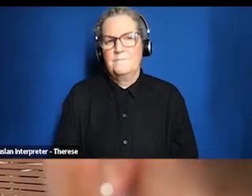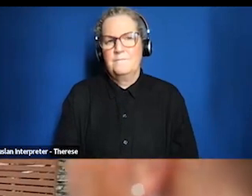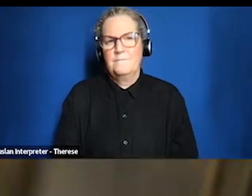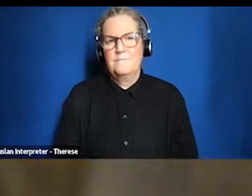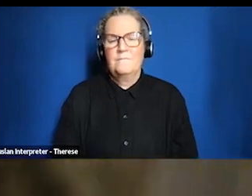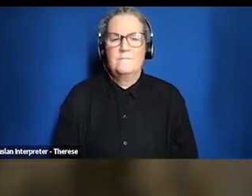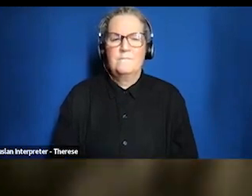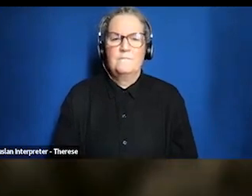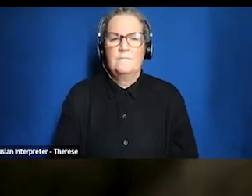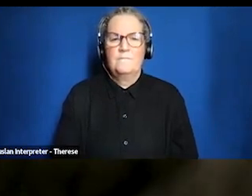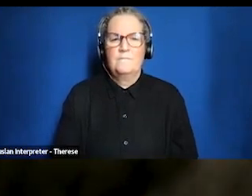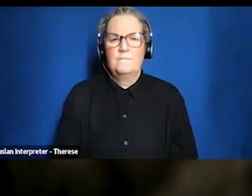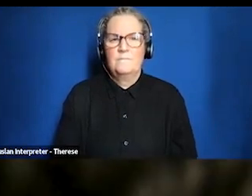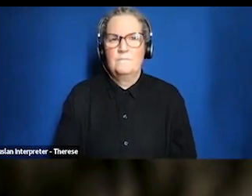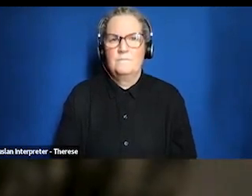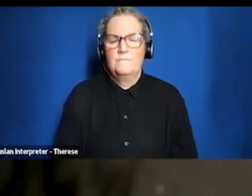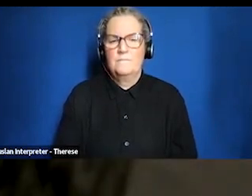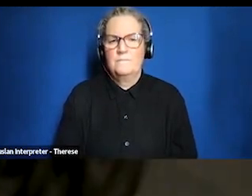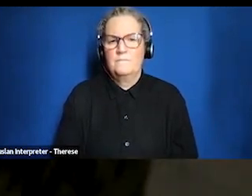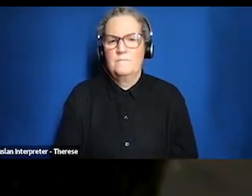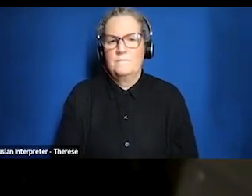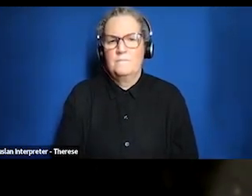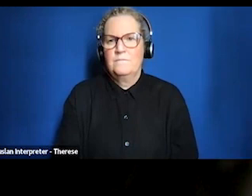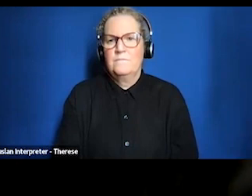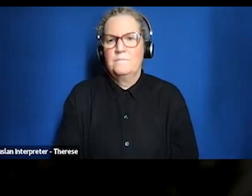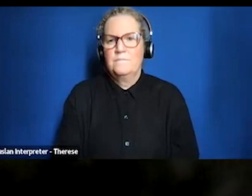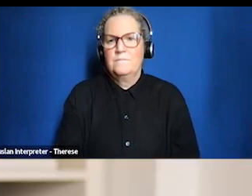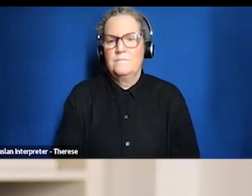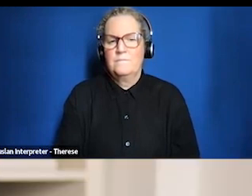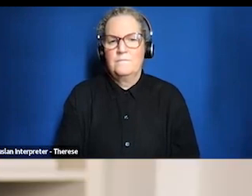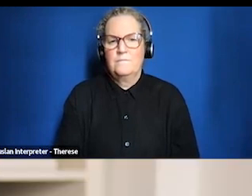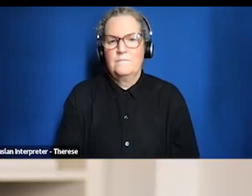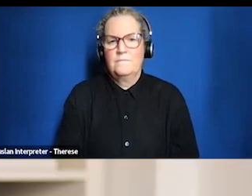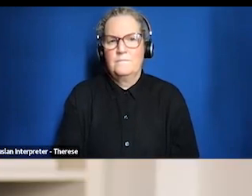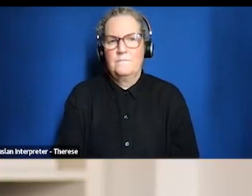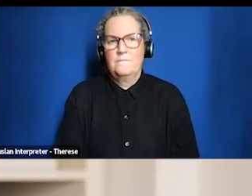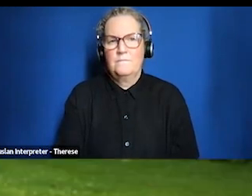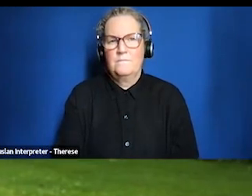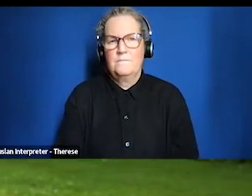The main challenge is accessibility into buildings and also having employment options.